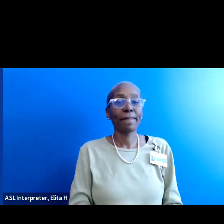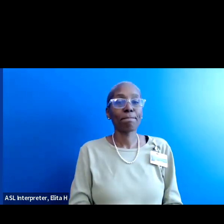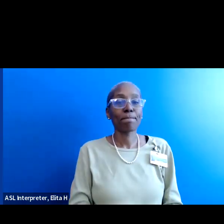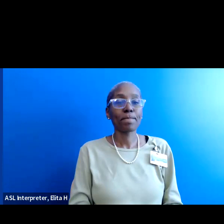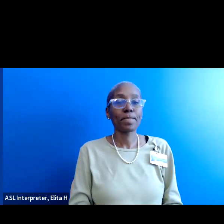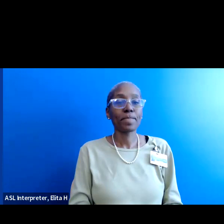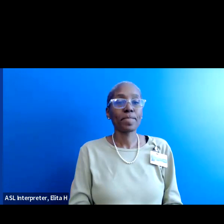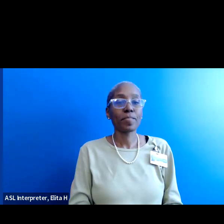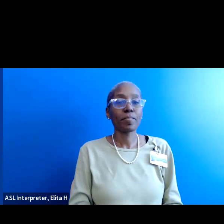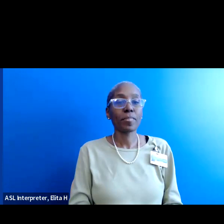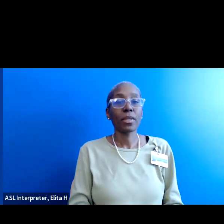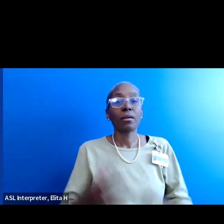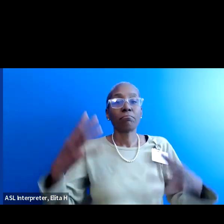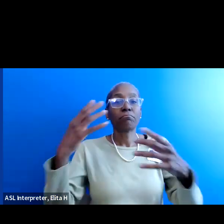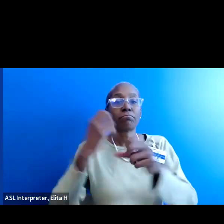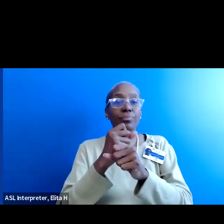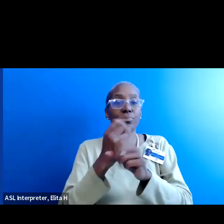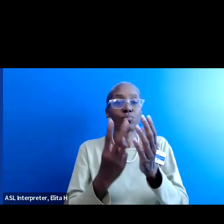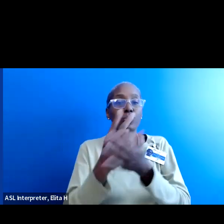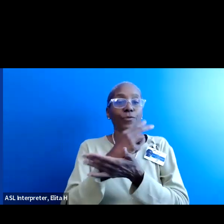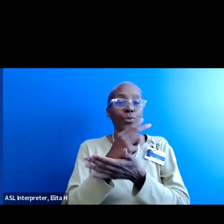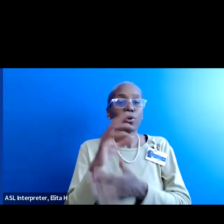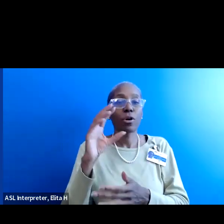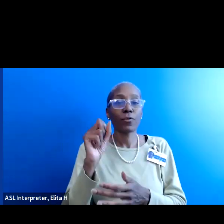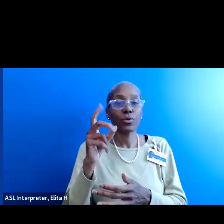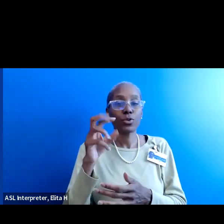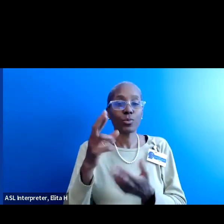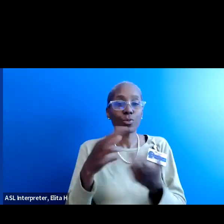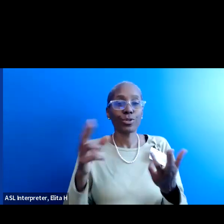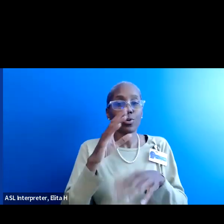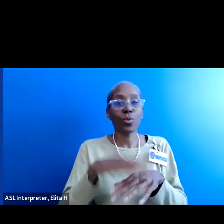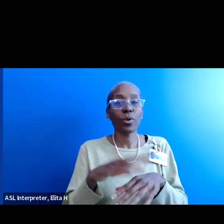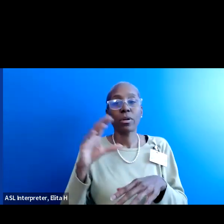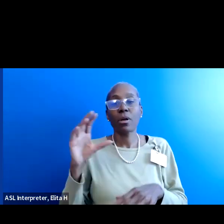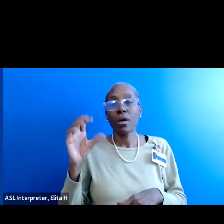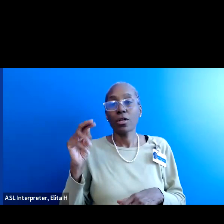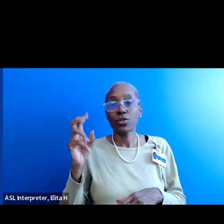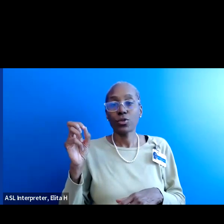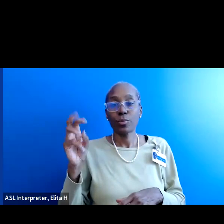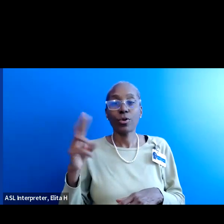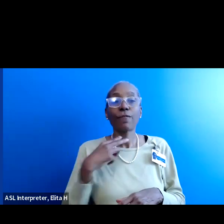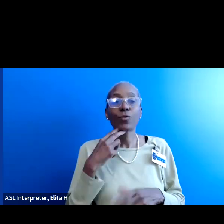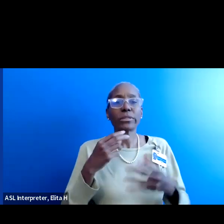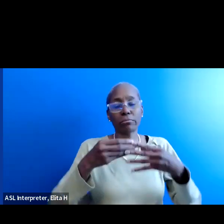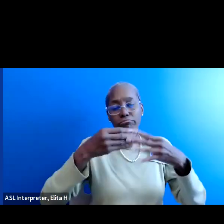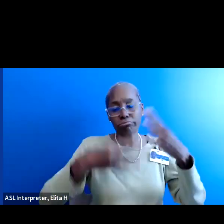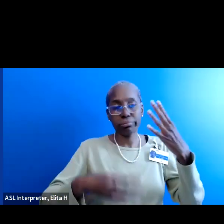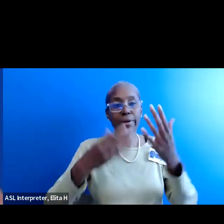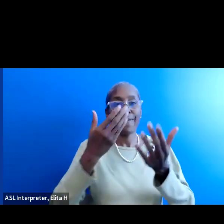To give you a very quick overview about consumer resources on the Consumer Voice website. We have a ton of fact sheets that are all free.